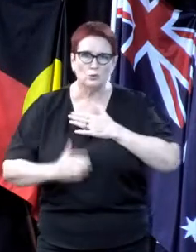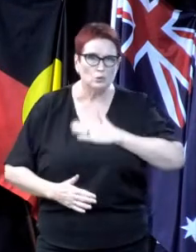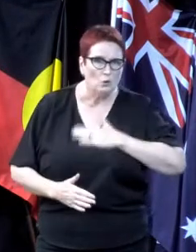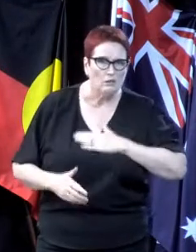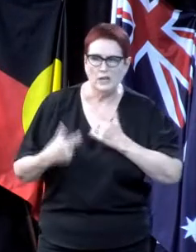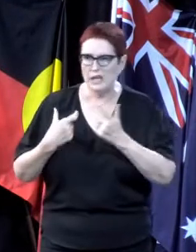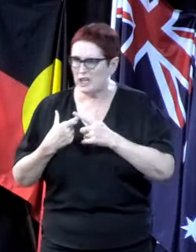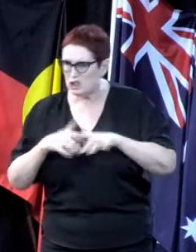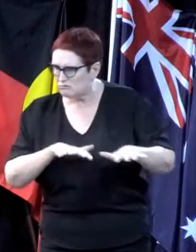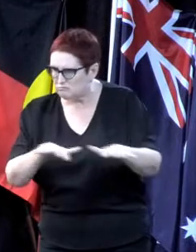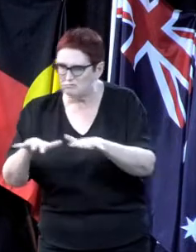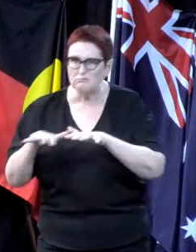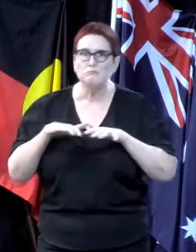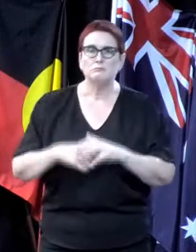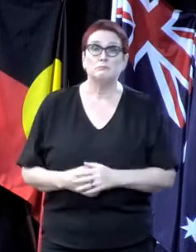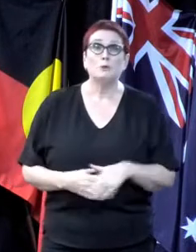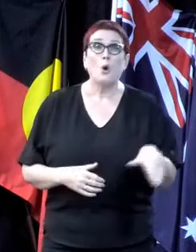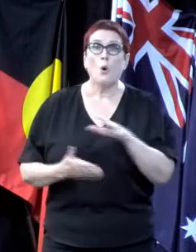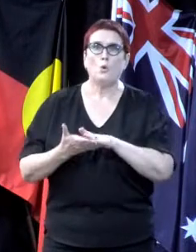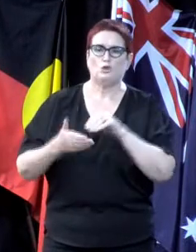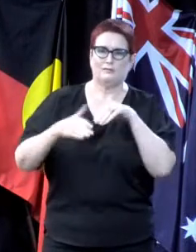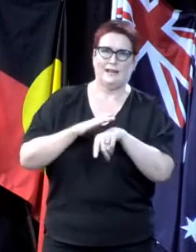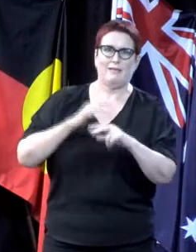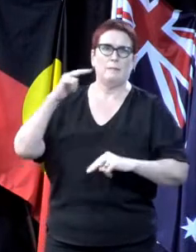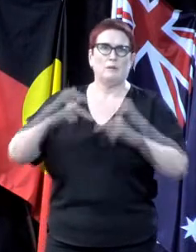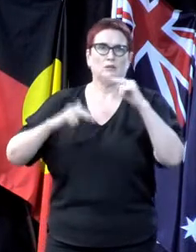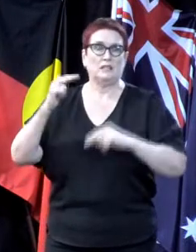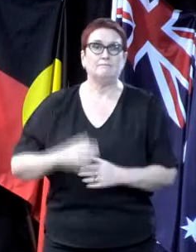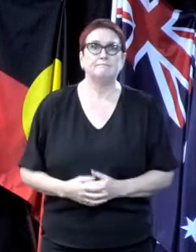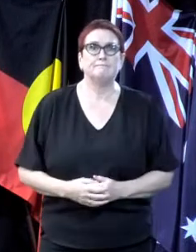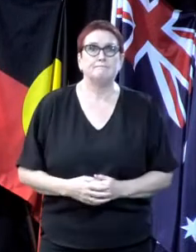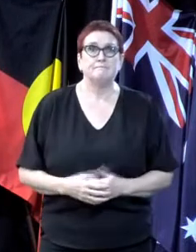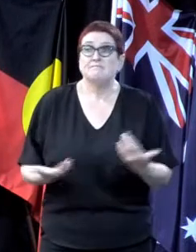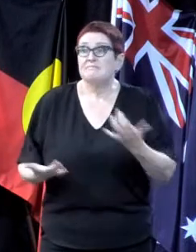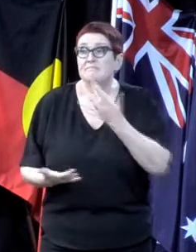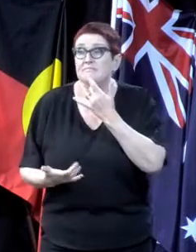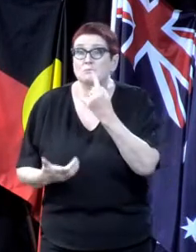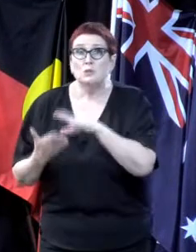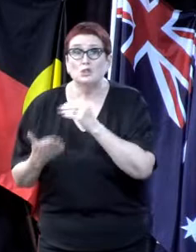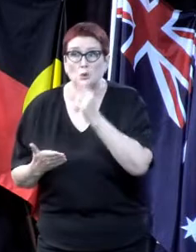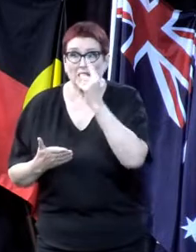And this is used by all students. So, if students wanted time - quiet time, we have one side quiet